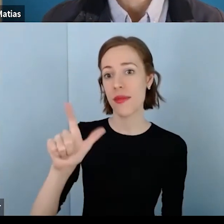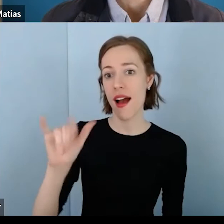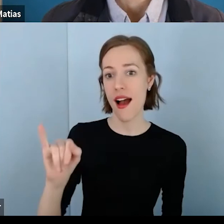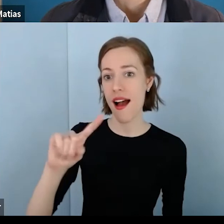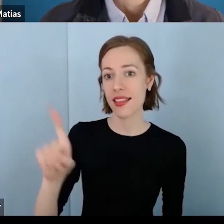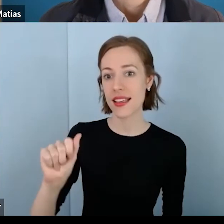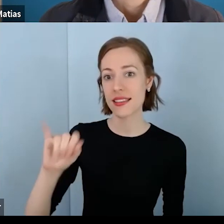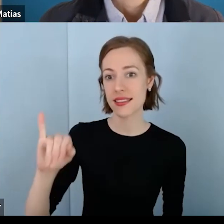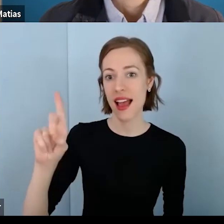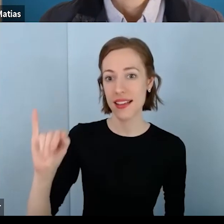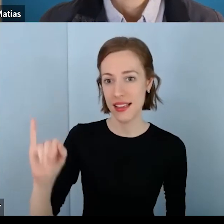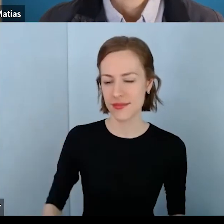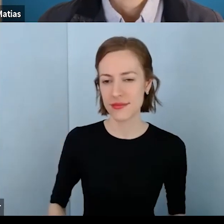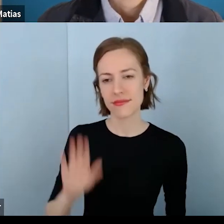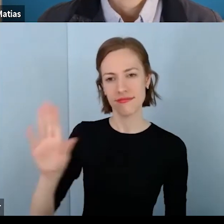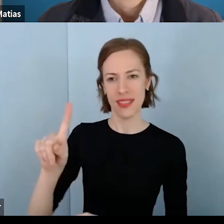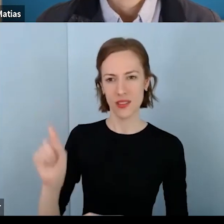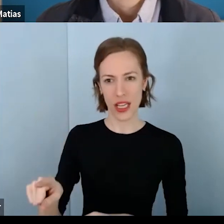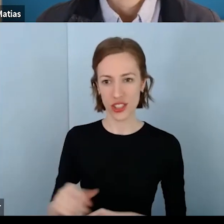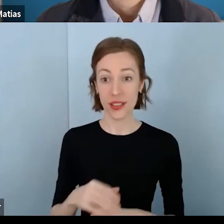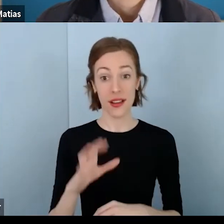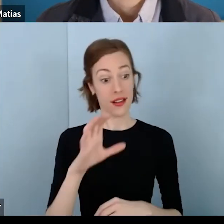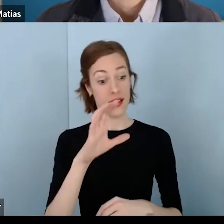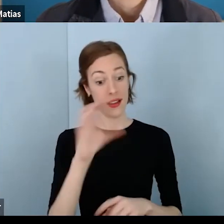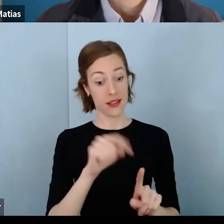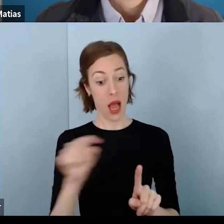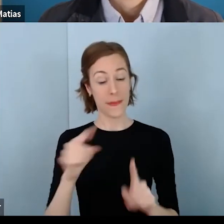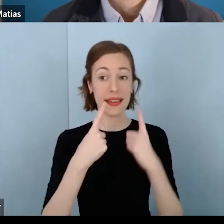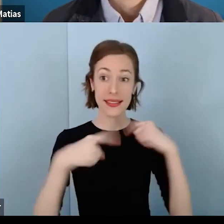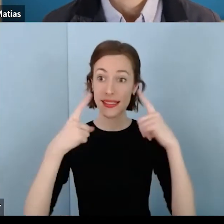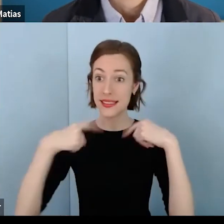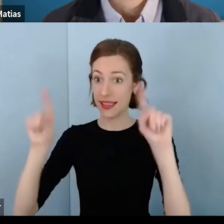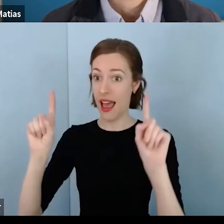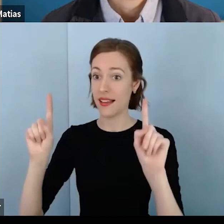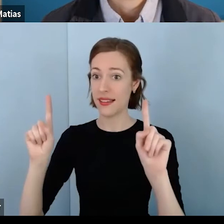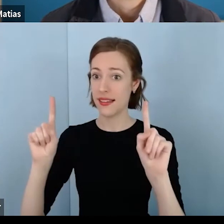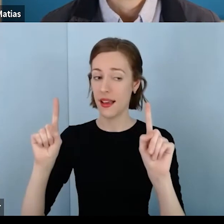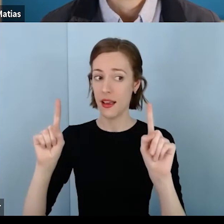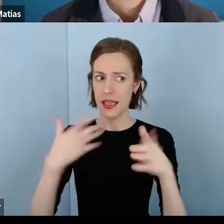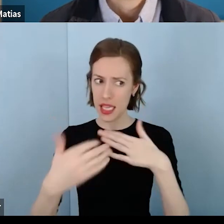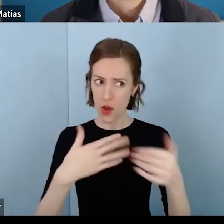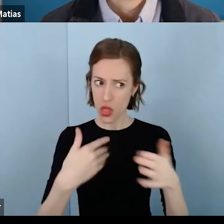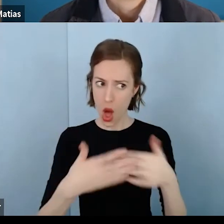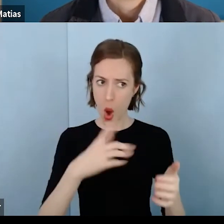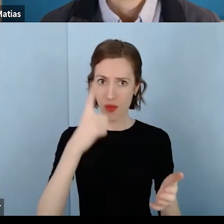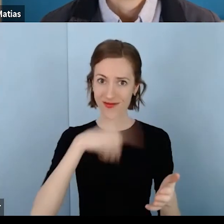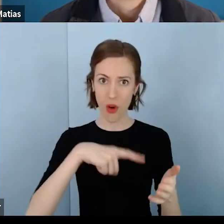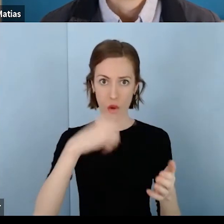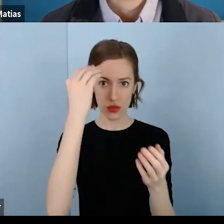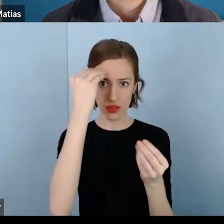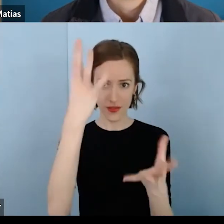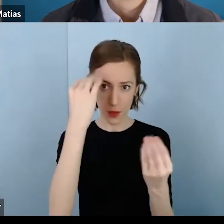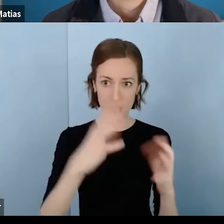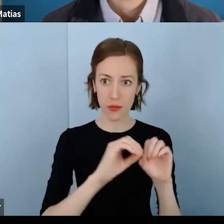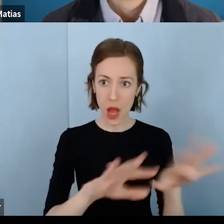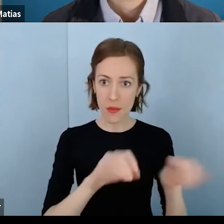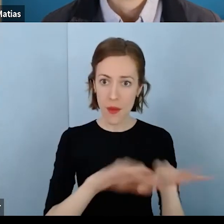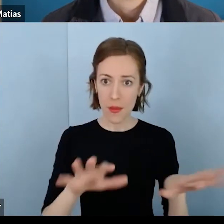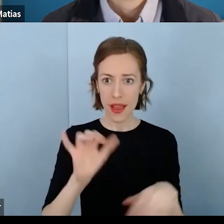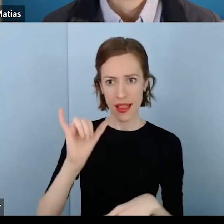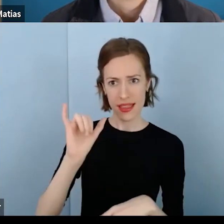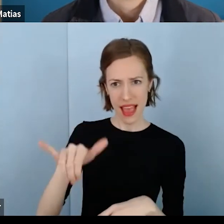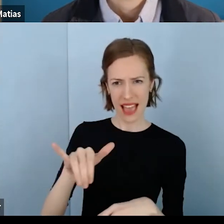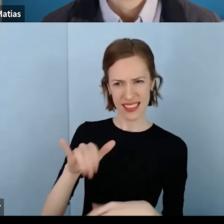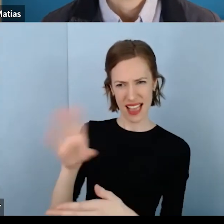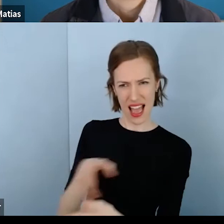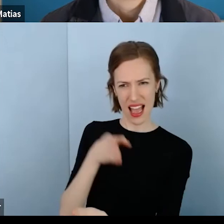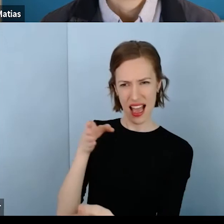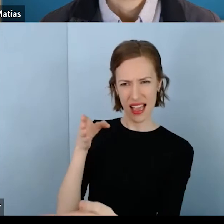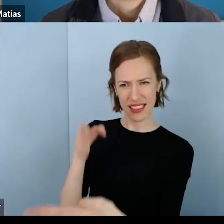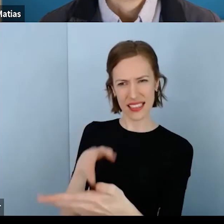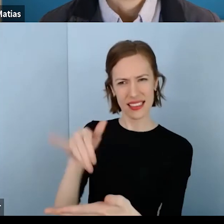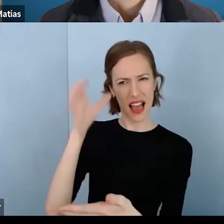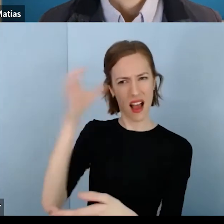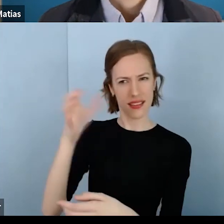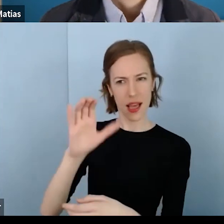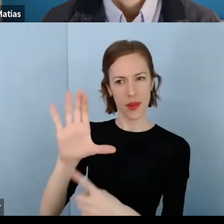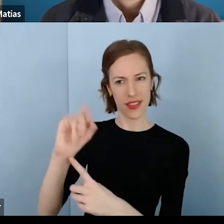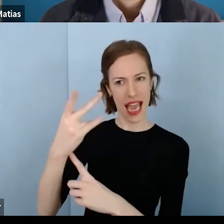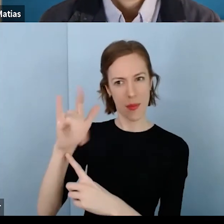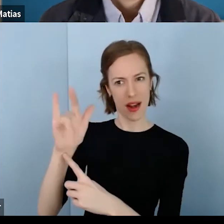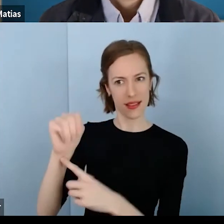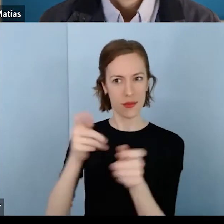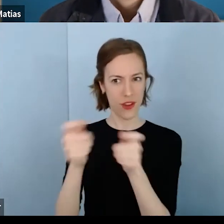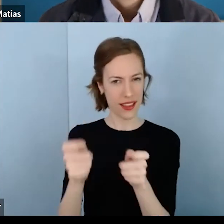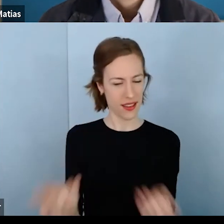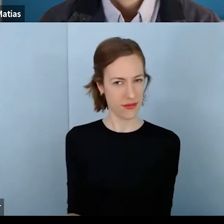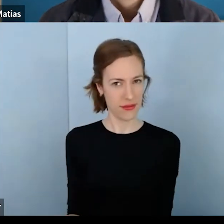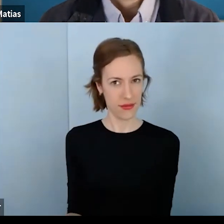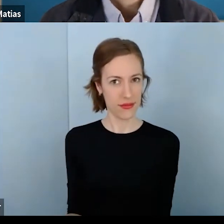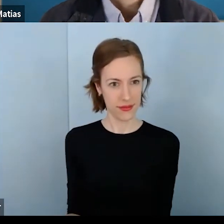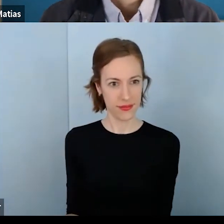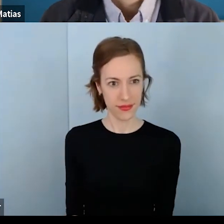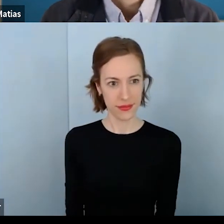I asks. Doesn't the success of companies that are known to distribute false information, go against the idea that capitalism will naturally regulate.